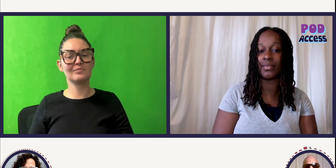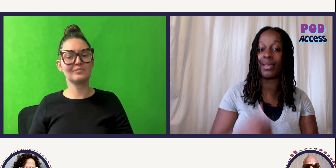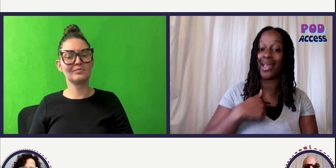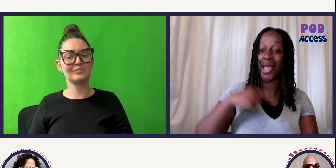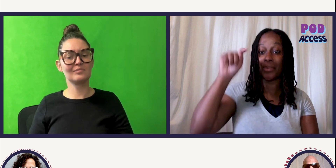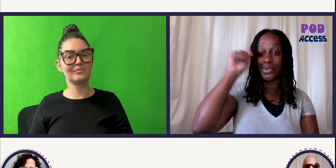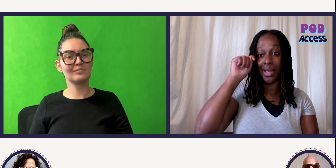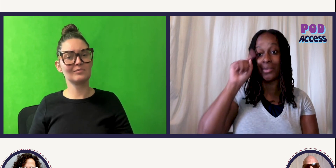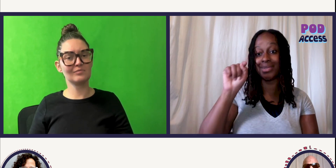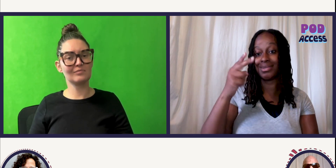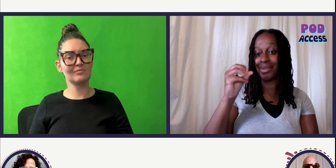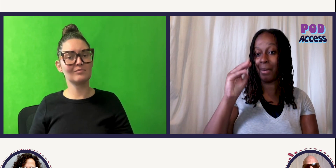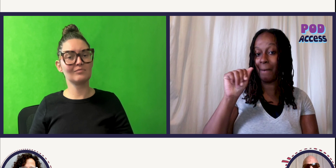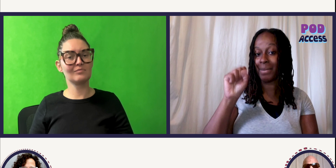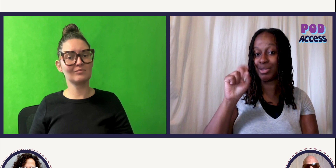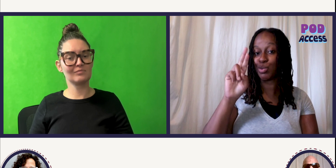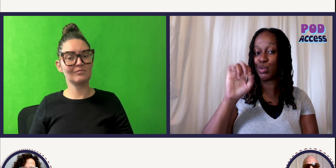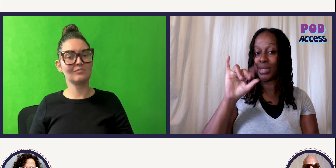I’m Thomas Reid from Reid My Mind Radio.